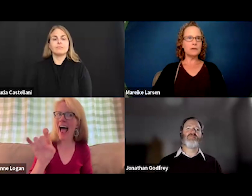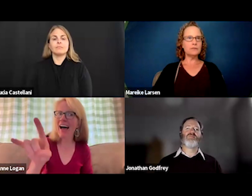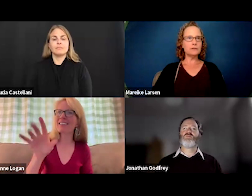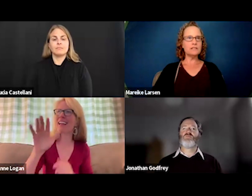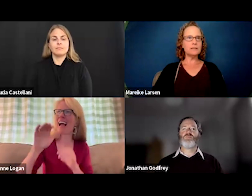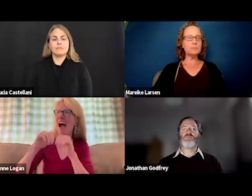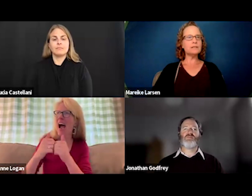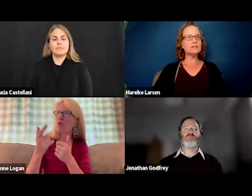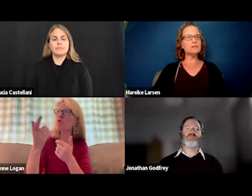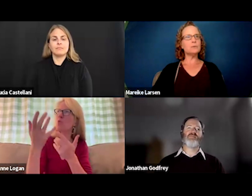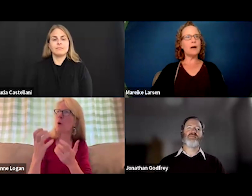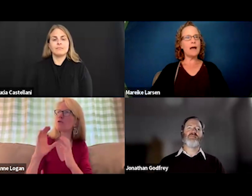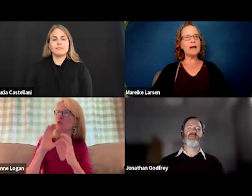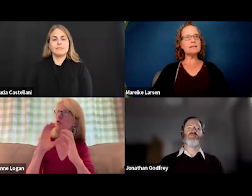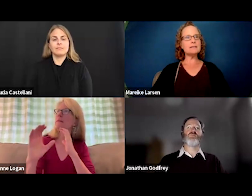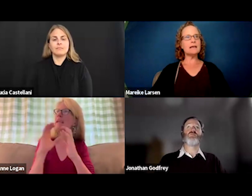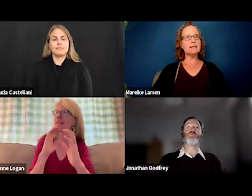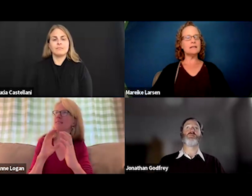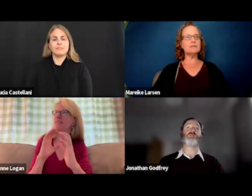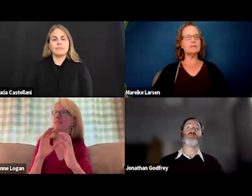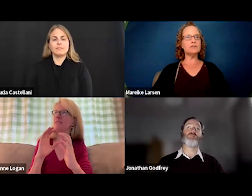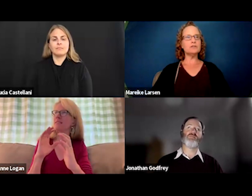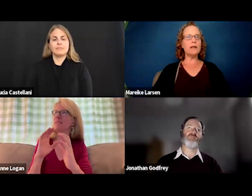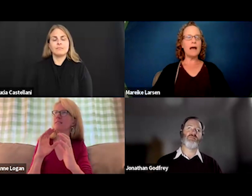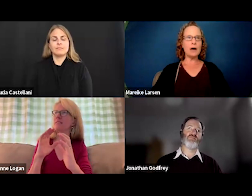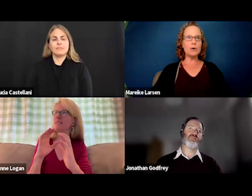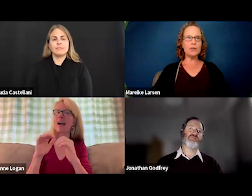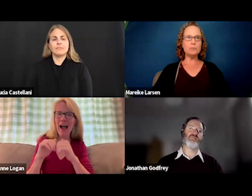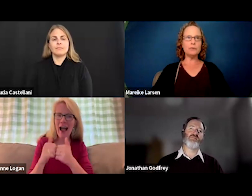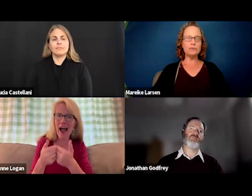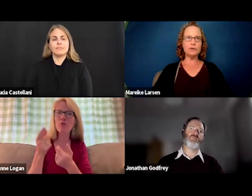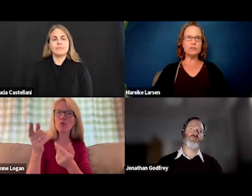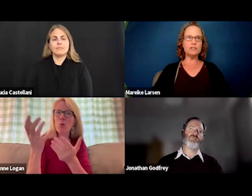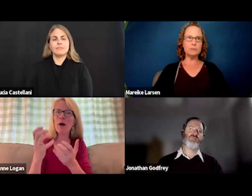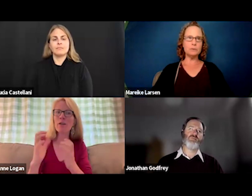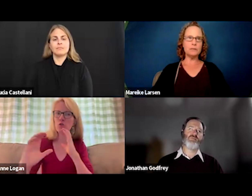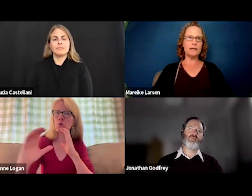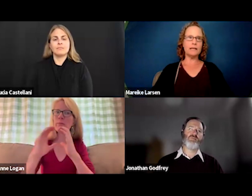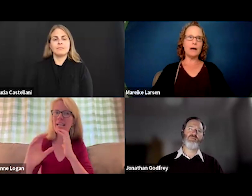my first tip is to ask that individual how they prefer to communicate.